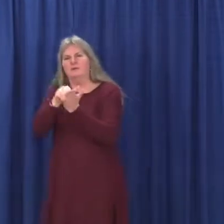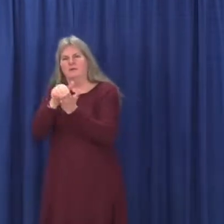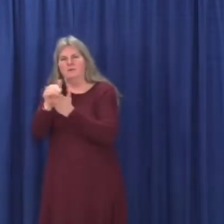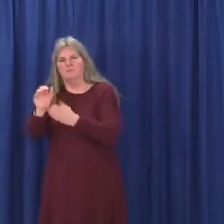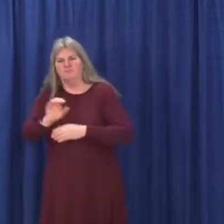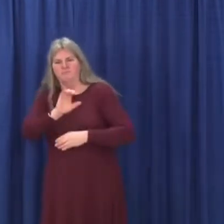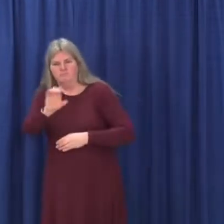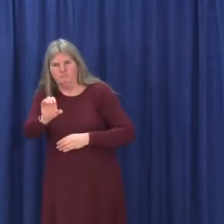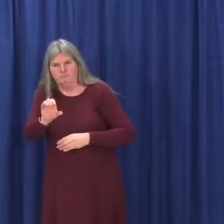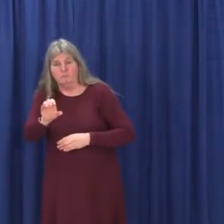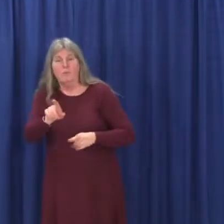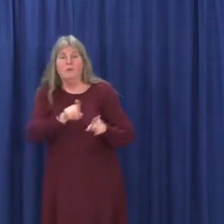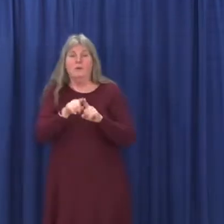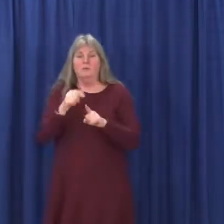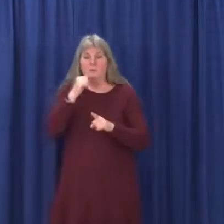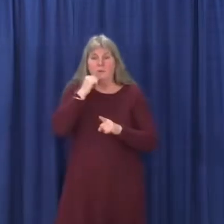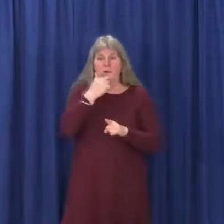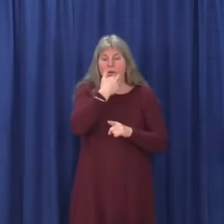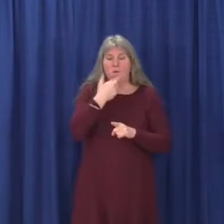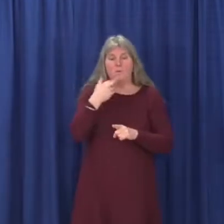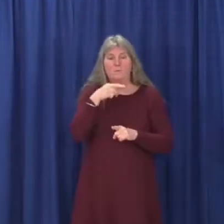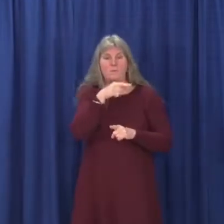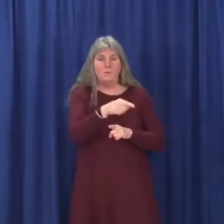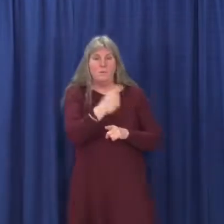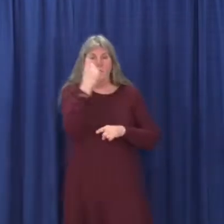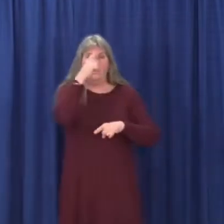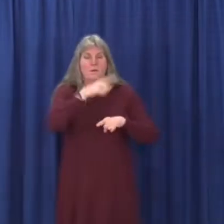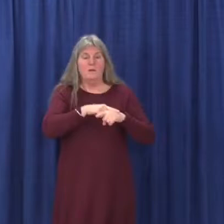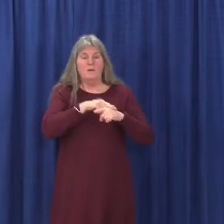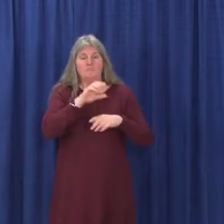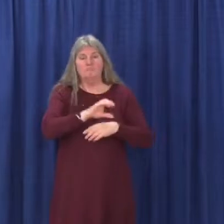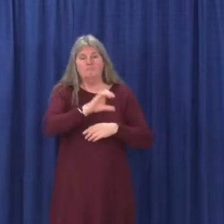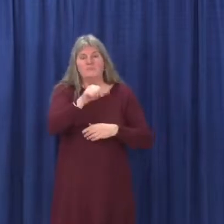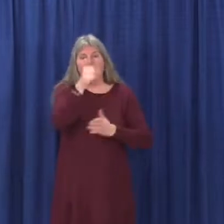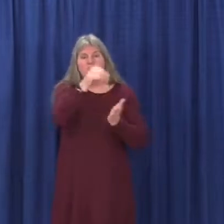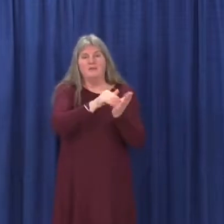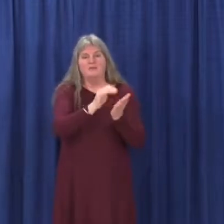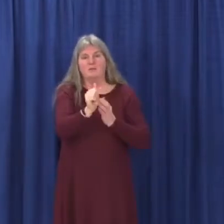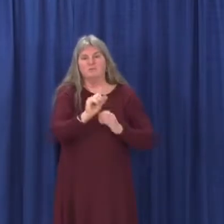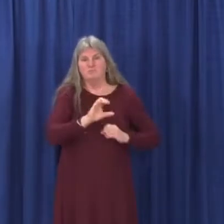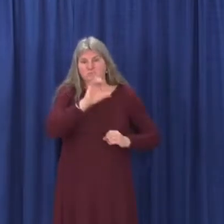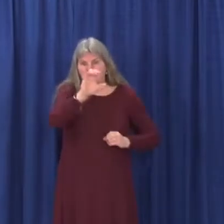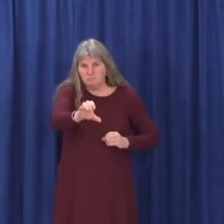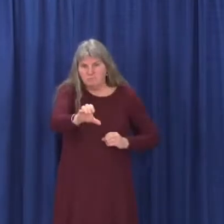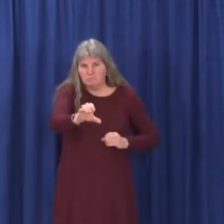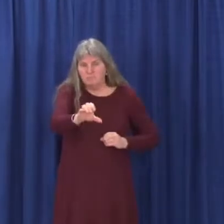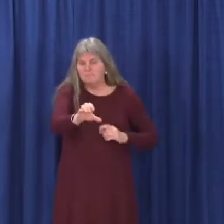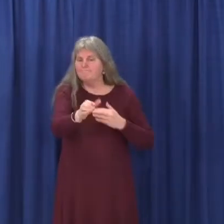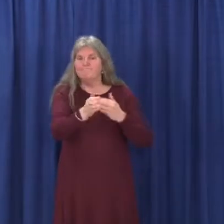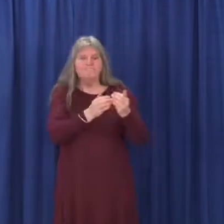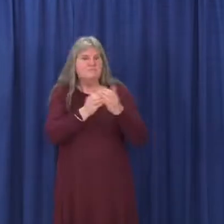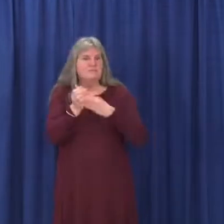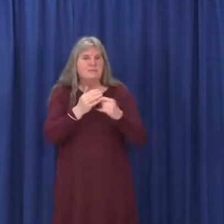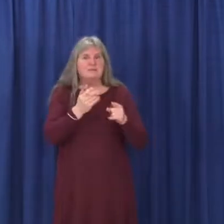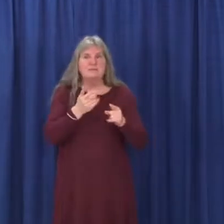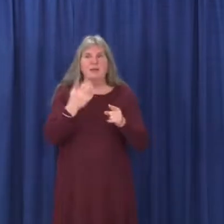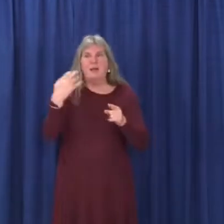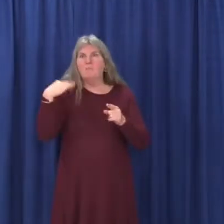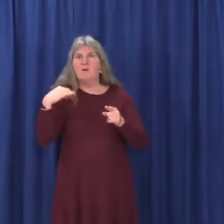all bars and restaurants are eligible for a one-time sector supplement of $10,000 regardless of profitability.